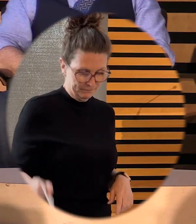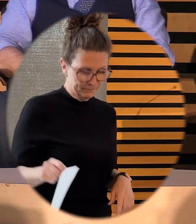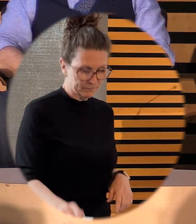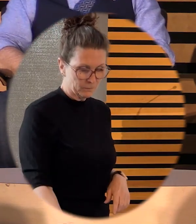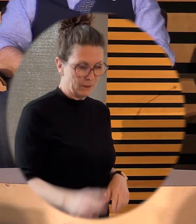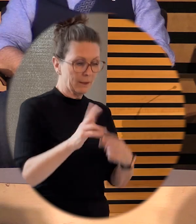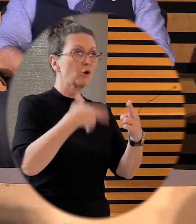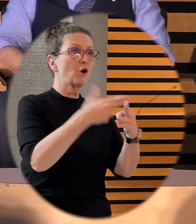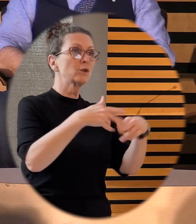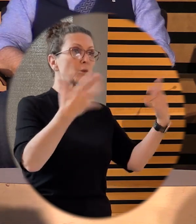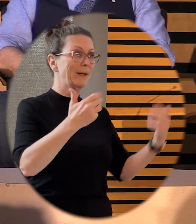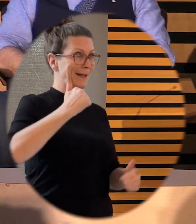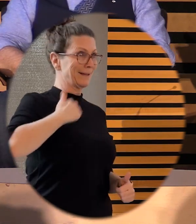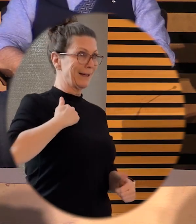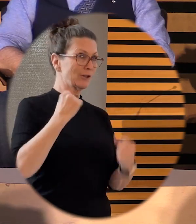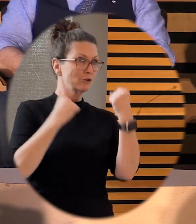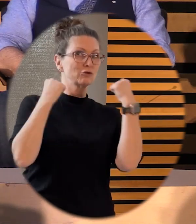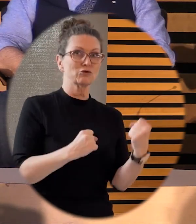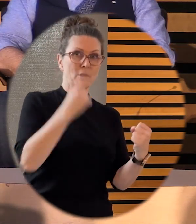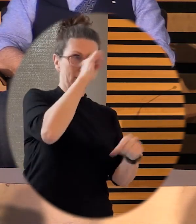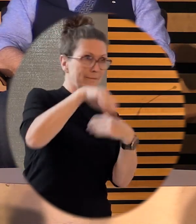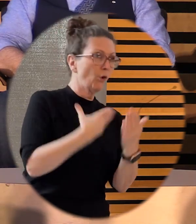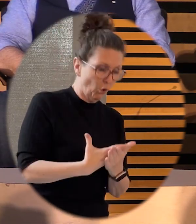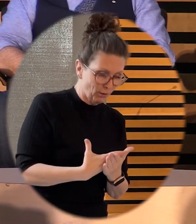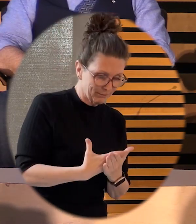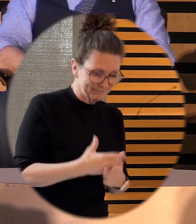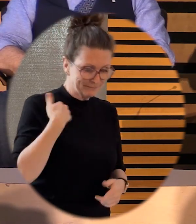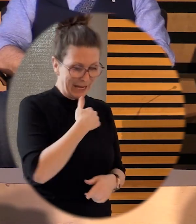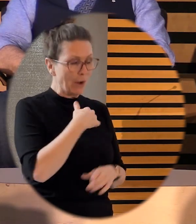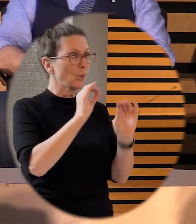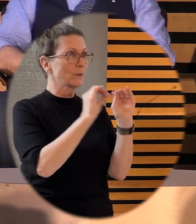Strong for all. As such, I thought I'd tell you a little bit about our organization and some of